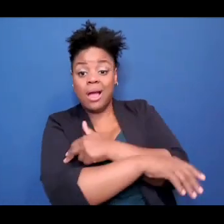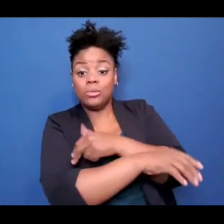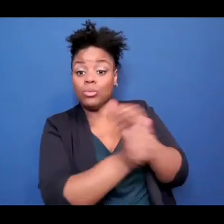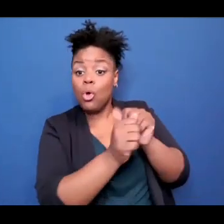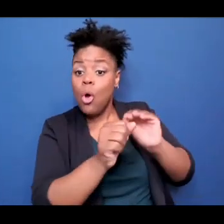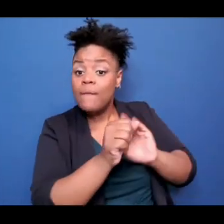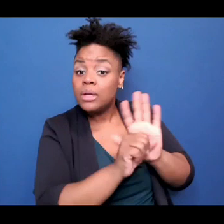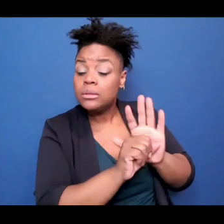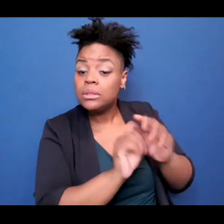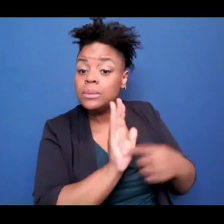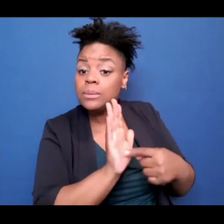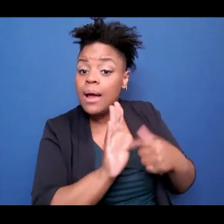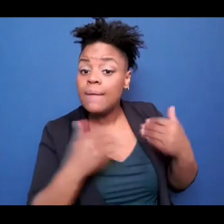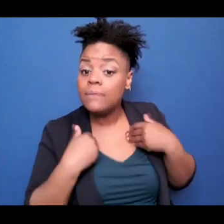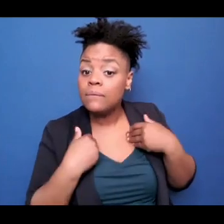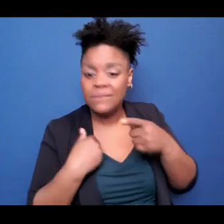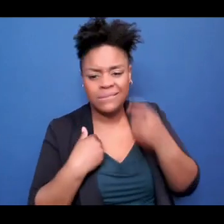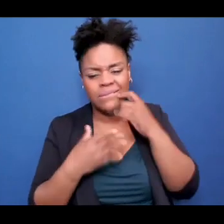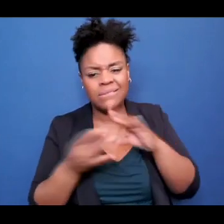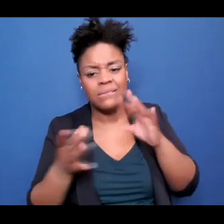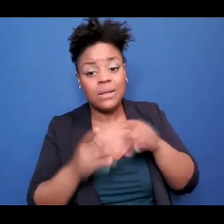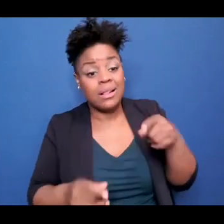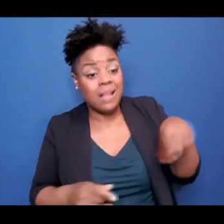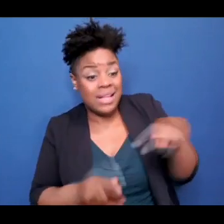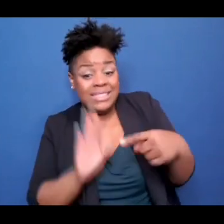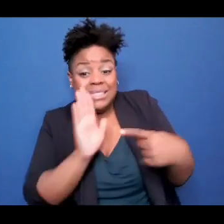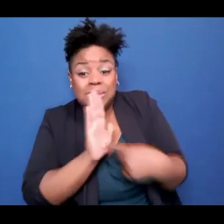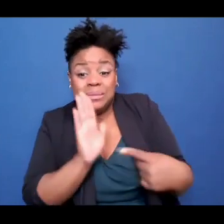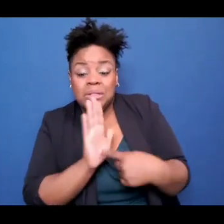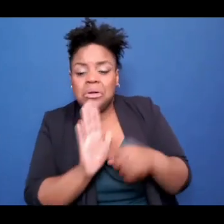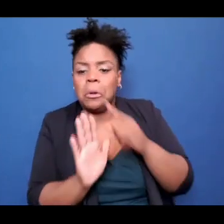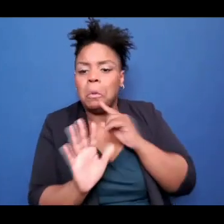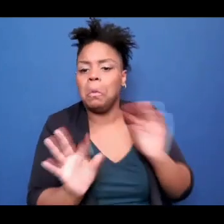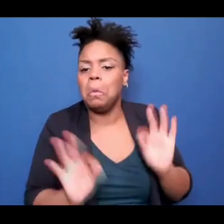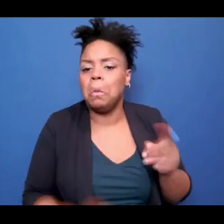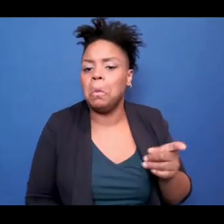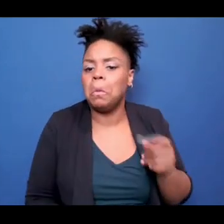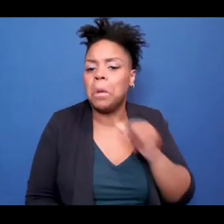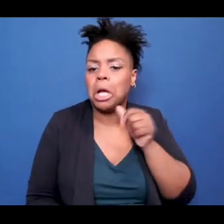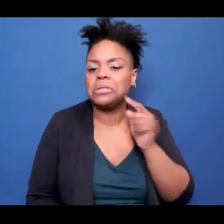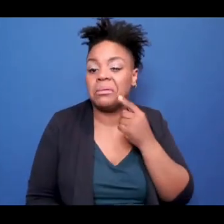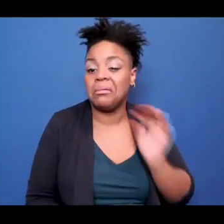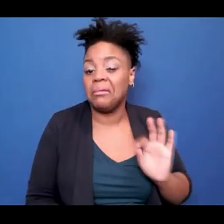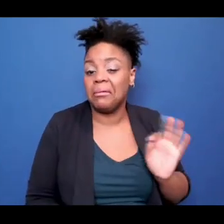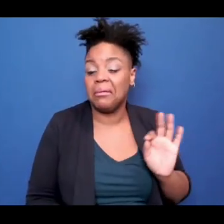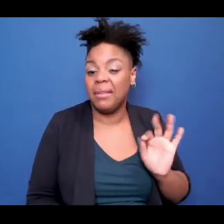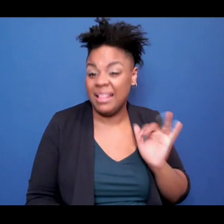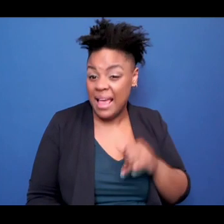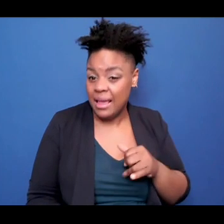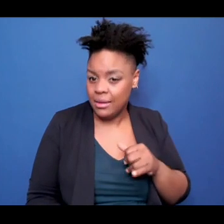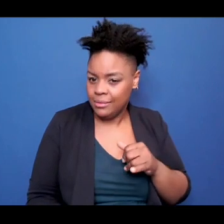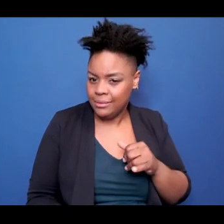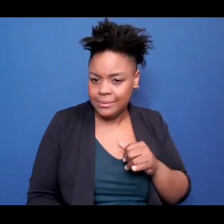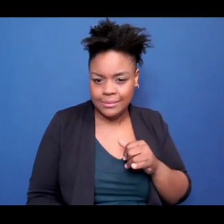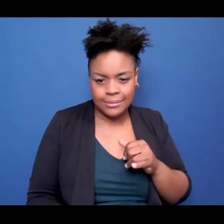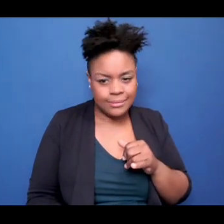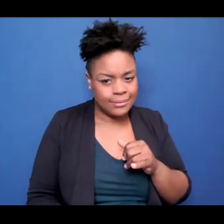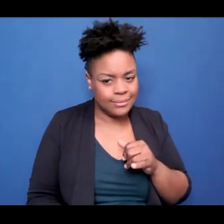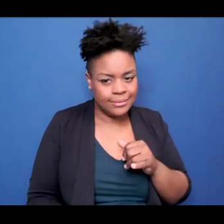PRESENTED TO THE ER WITH COVID SYMPTOMS, AND SHE WAS CONCERNED THAT, QUOTE, THEIR SYMPTOMS MAY BE DOWNPLAYED OR THEY MAY NOT BE TAKEN SERIOUSLY.